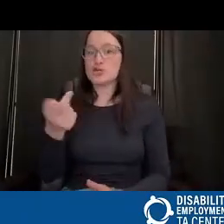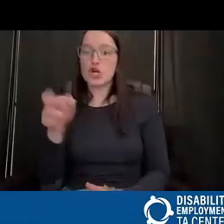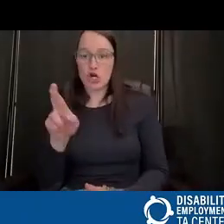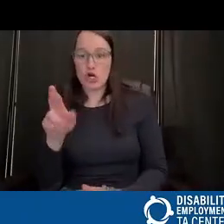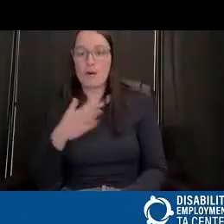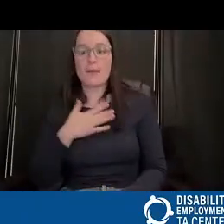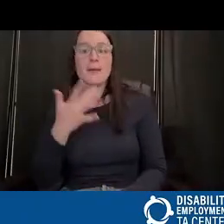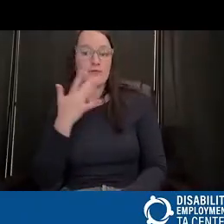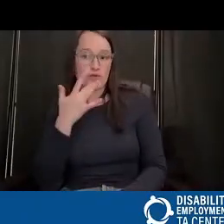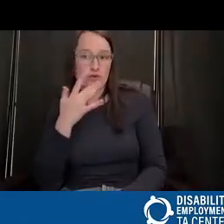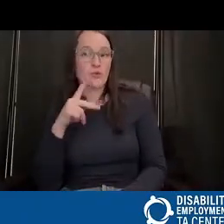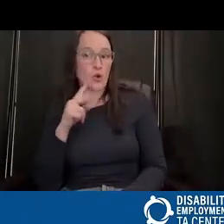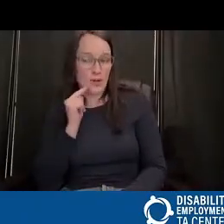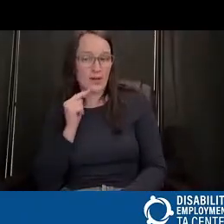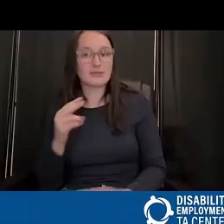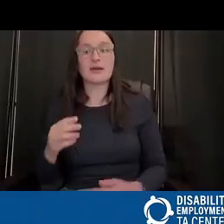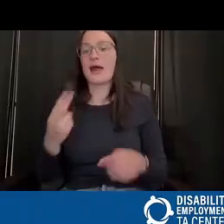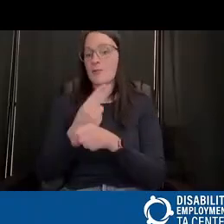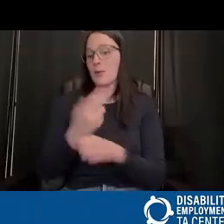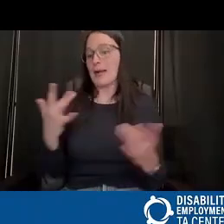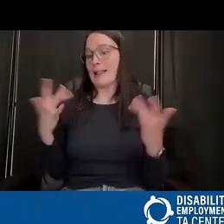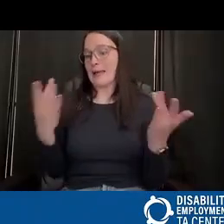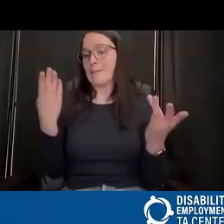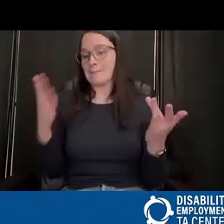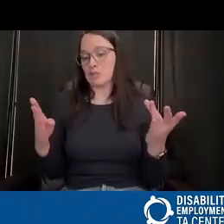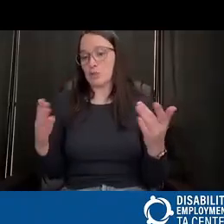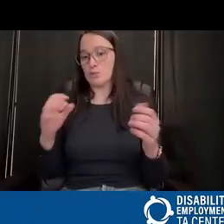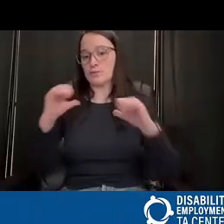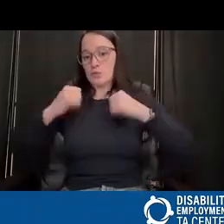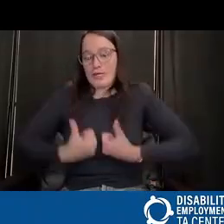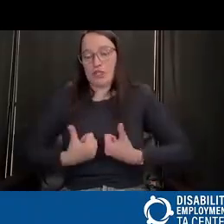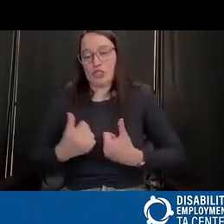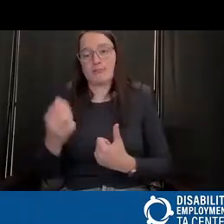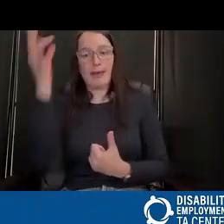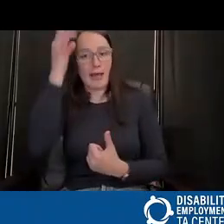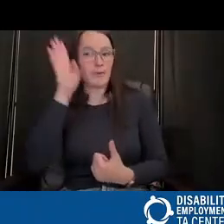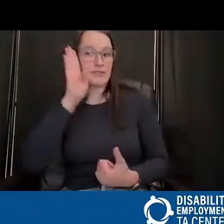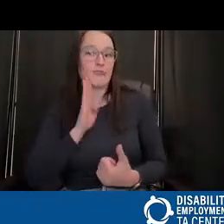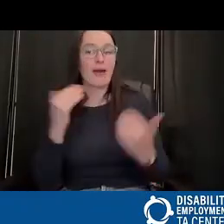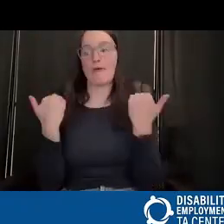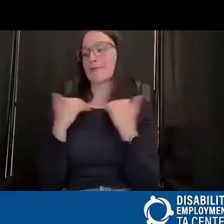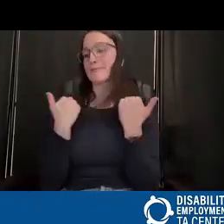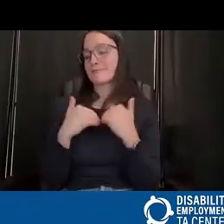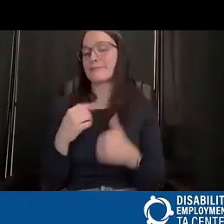a light blue sweater, have medium length brown hair, brown eyes, wearing a pair of glasses with